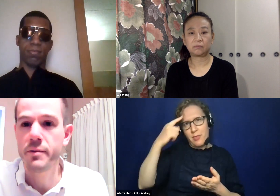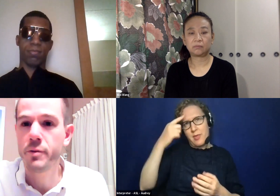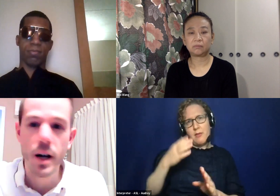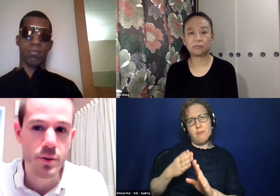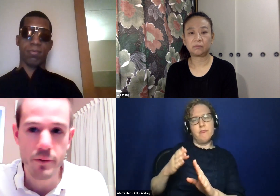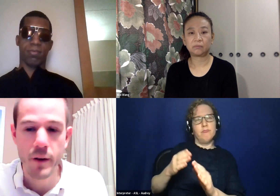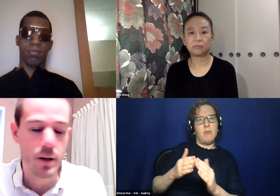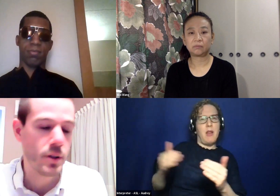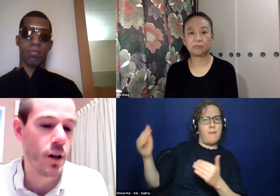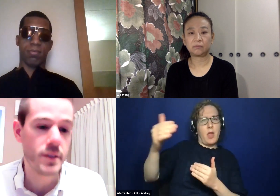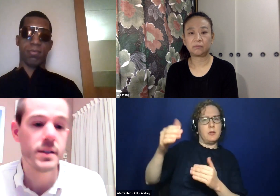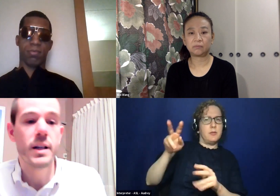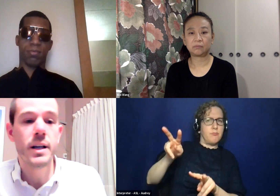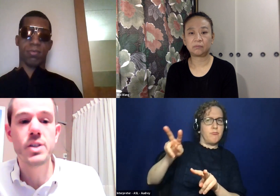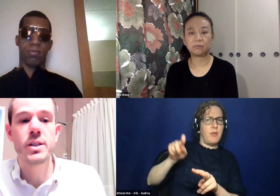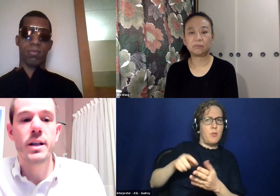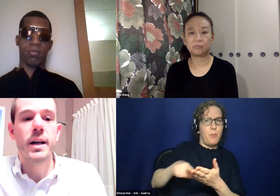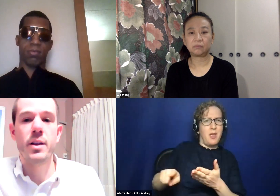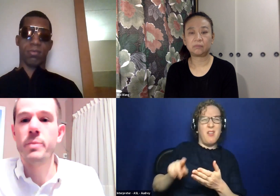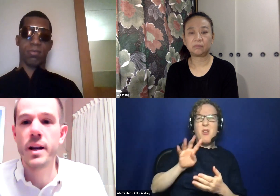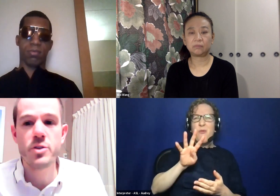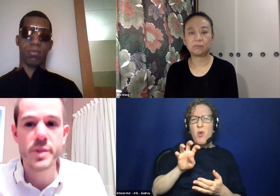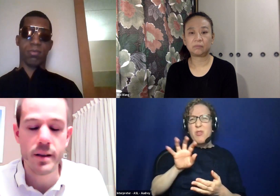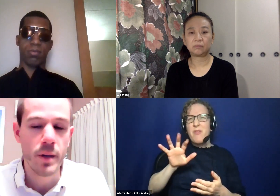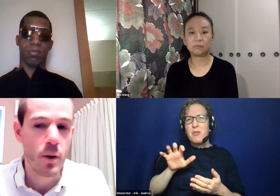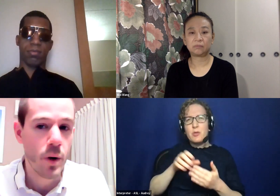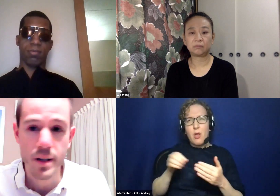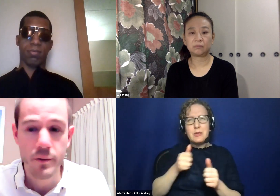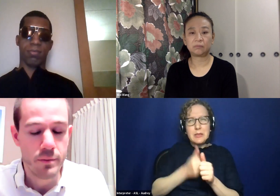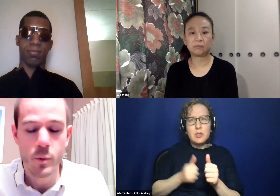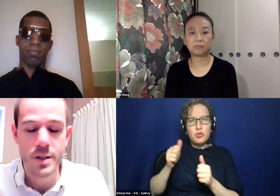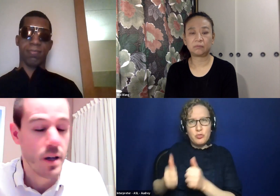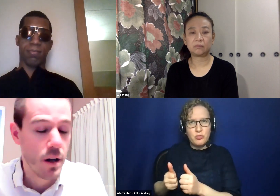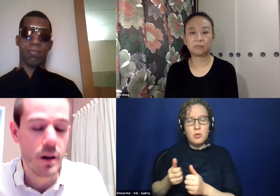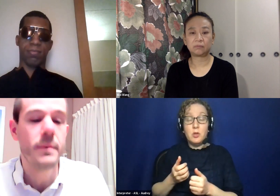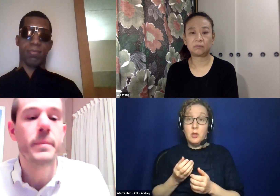It's like 400, $500 each and you might need to present them, like, once a year.